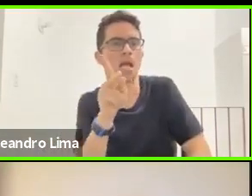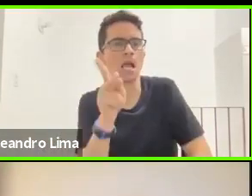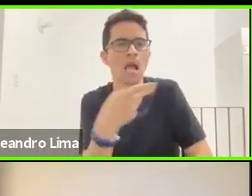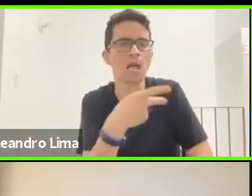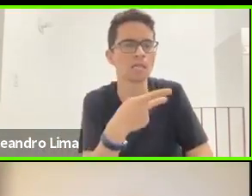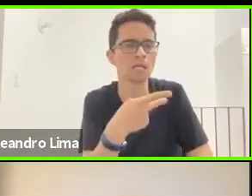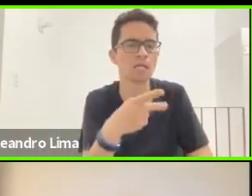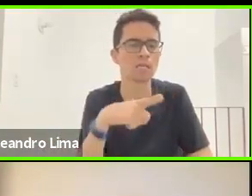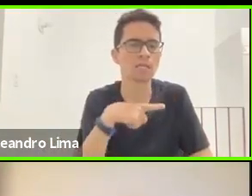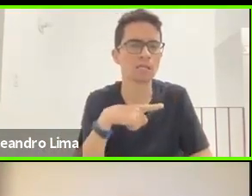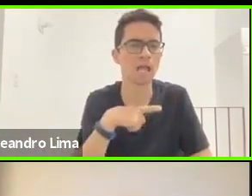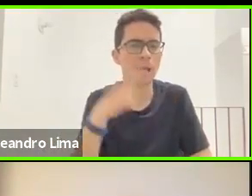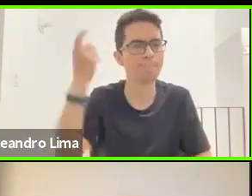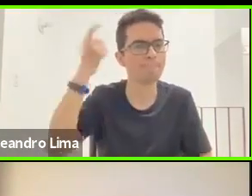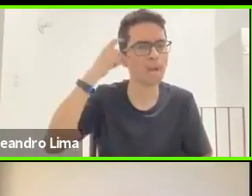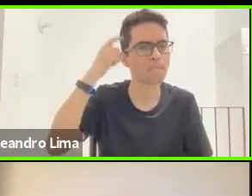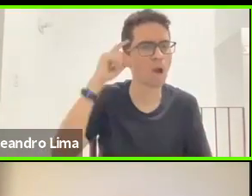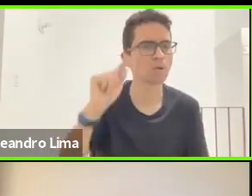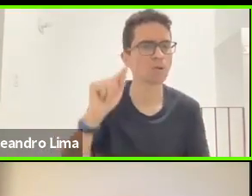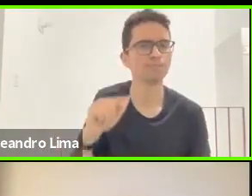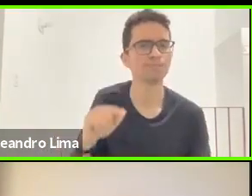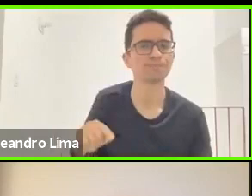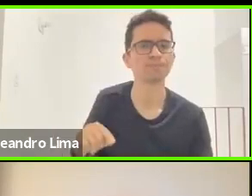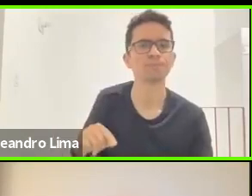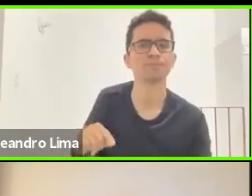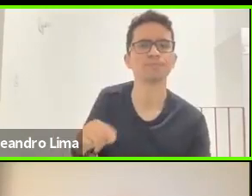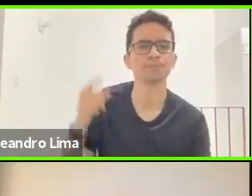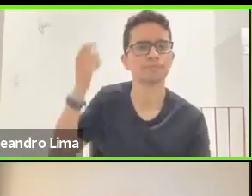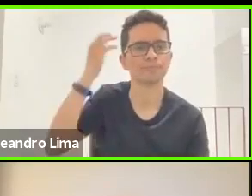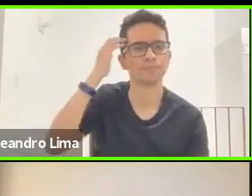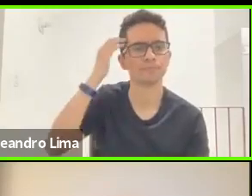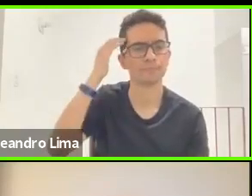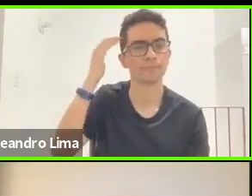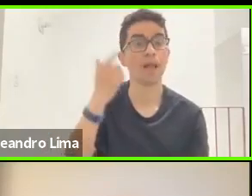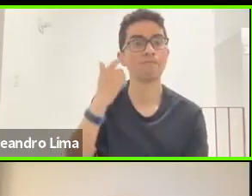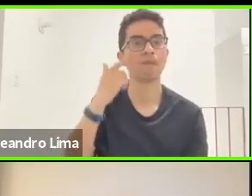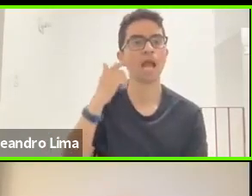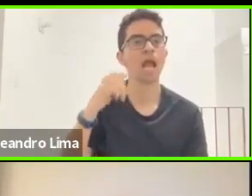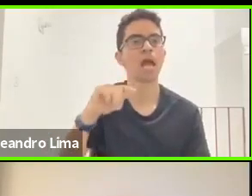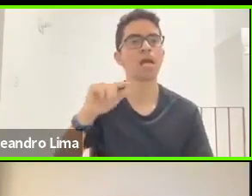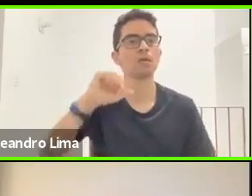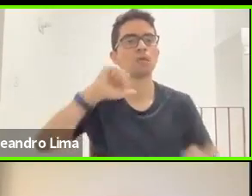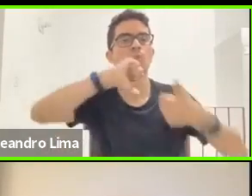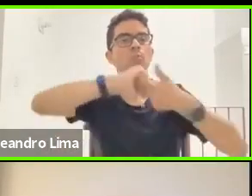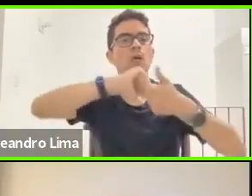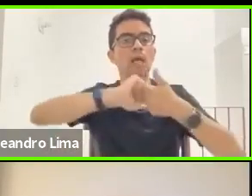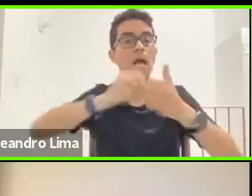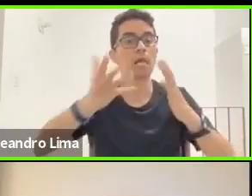that make it and power is not Necessarily related to. cloud And so, that. there